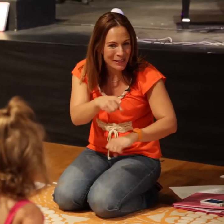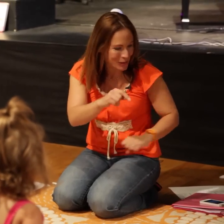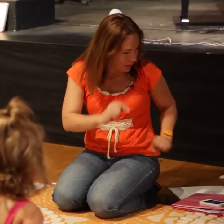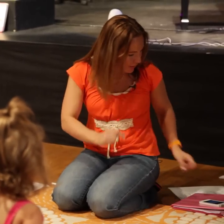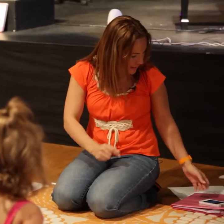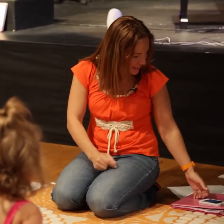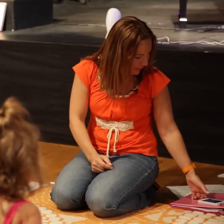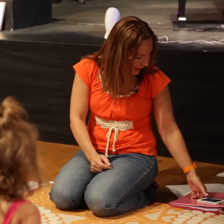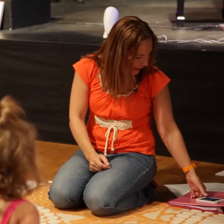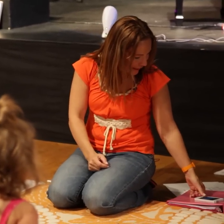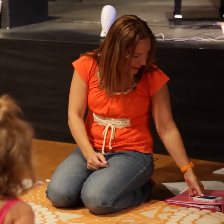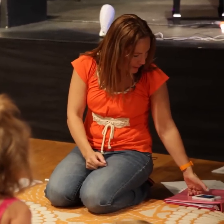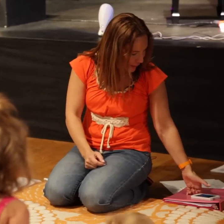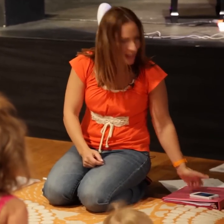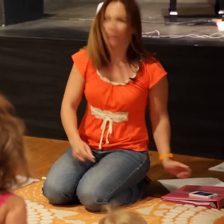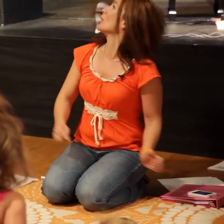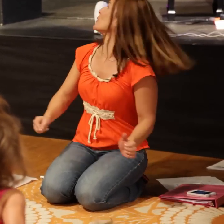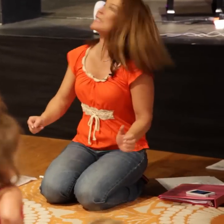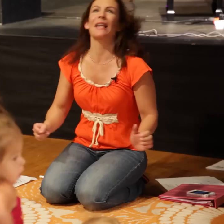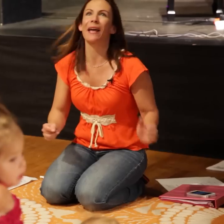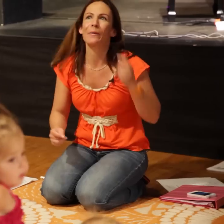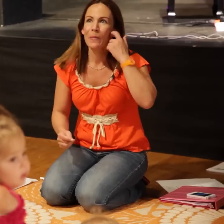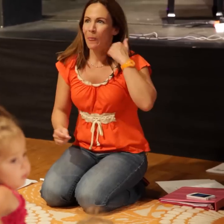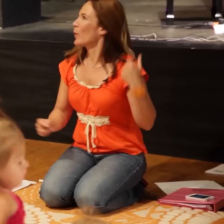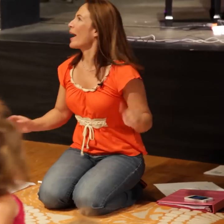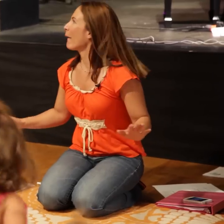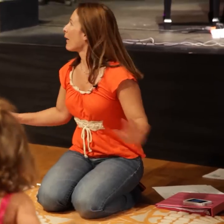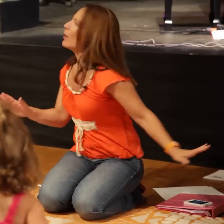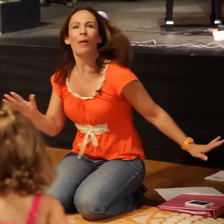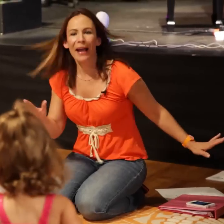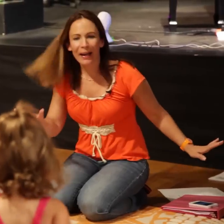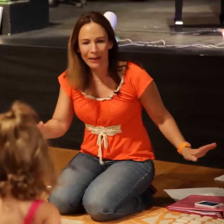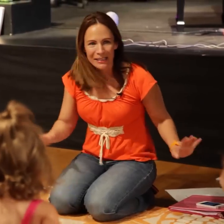Spencer is looking for the TV. He's very confused. He's like where, where?